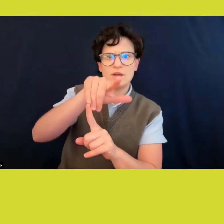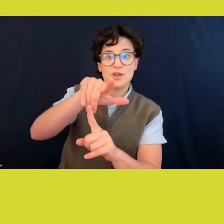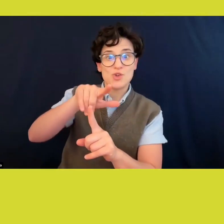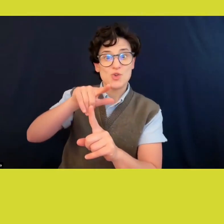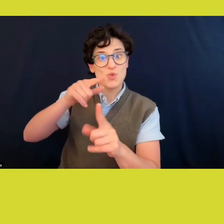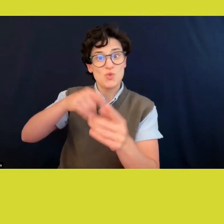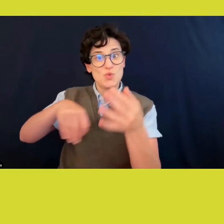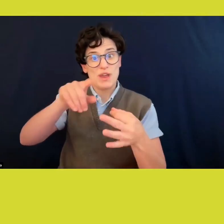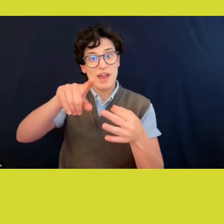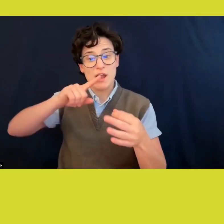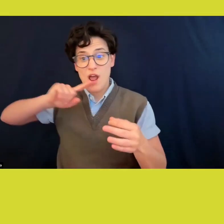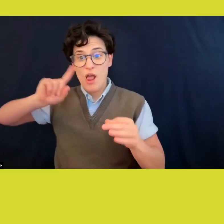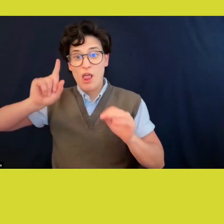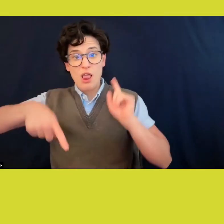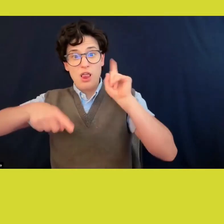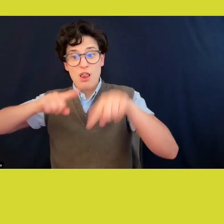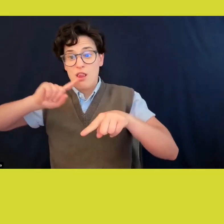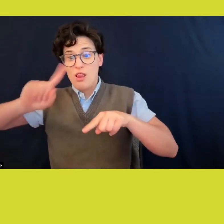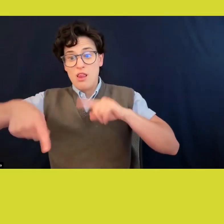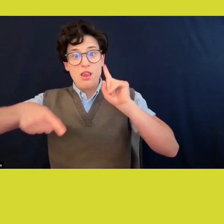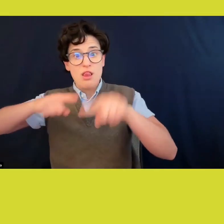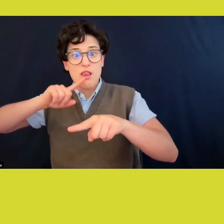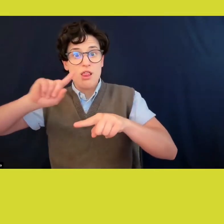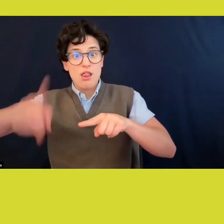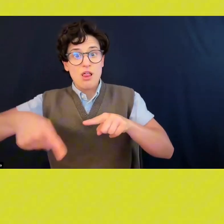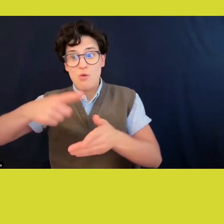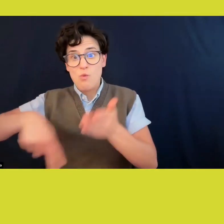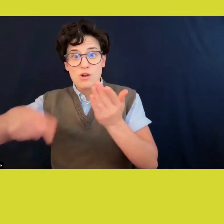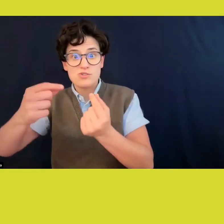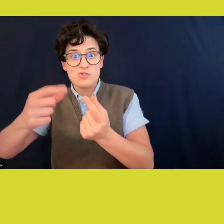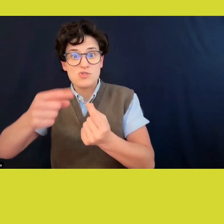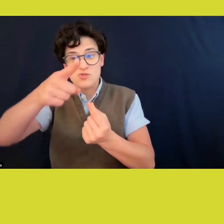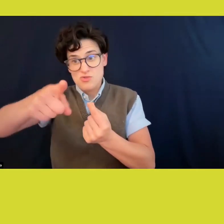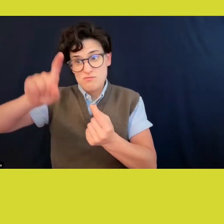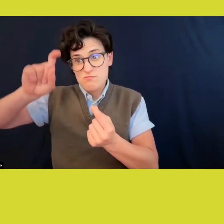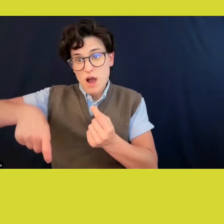insisting that people do a certain thing to asking them what